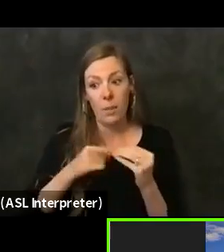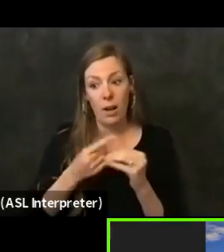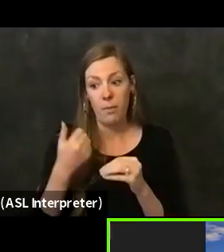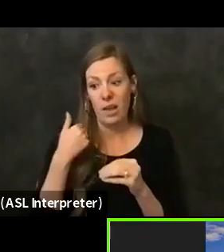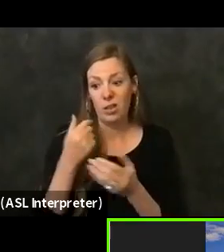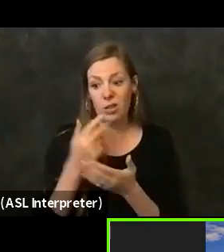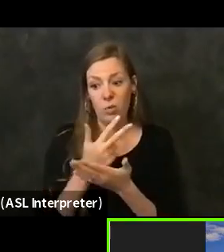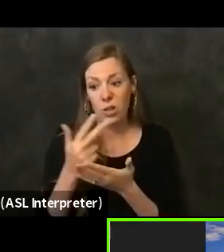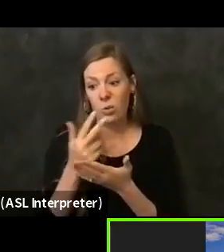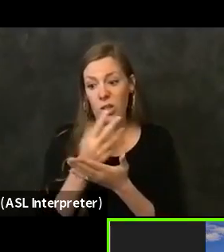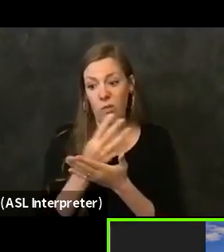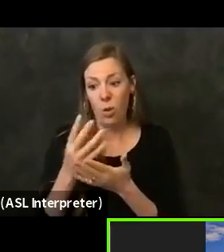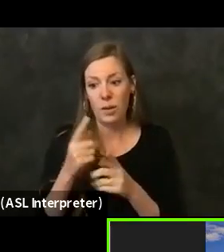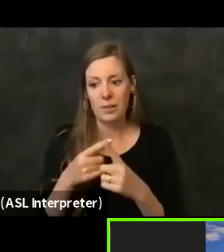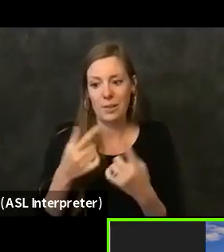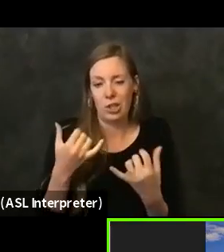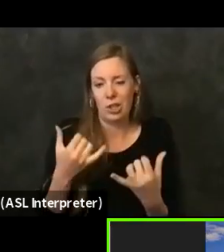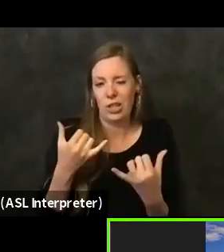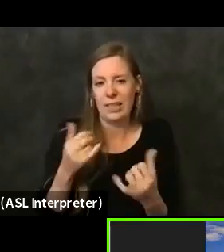But it's just now some people are realizing it.